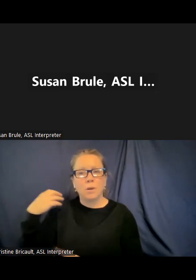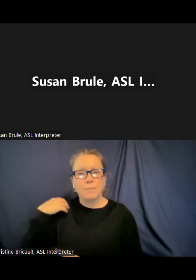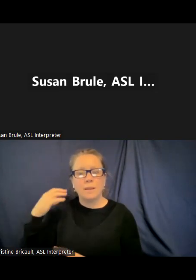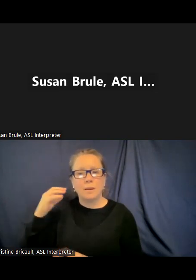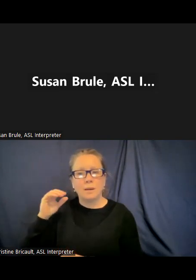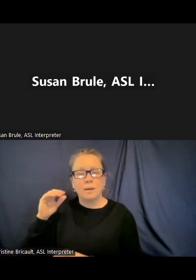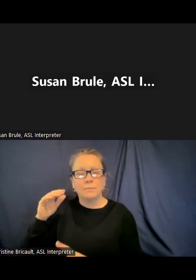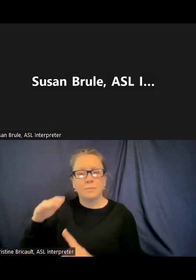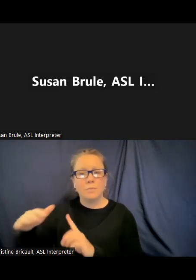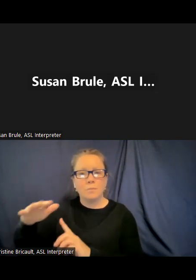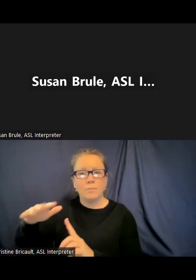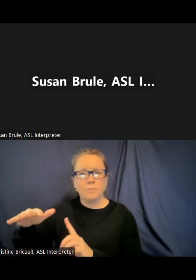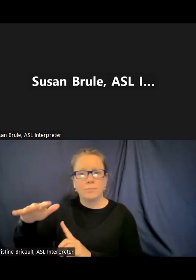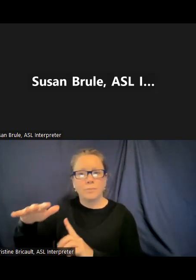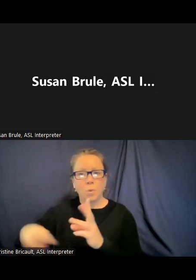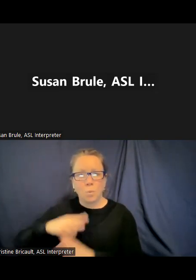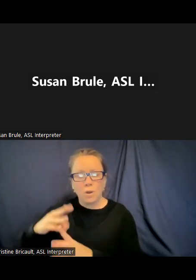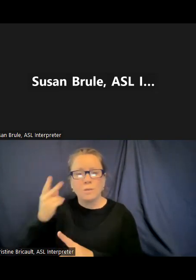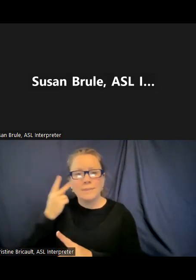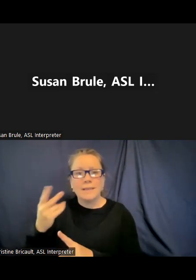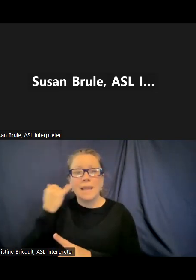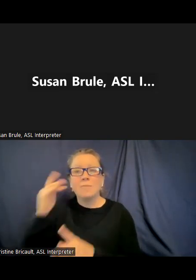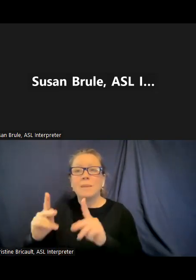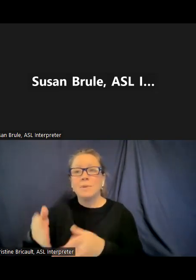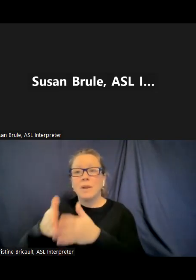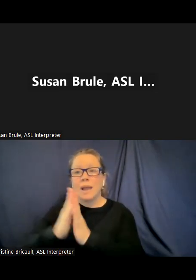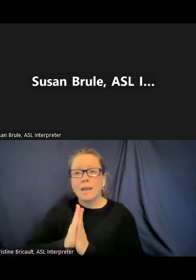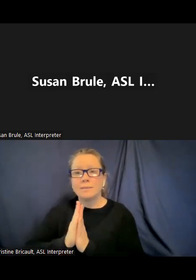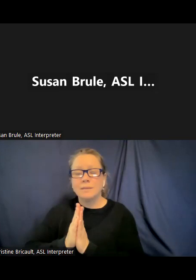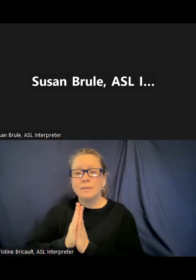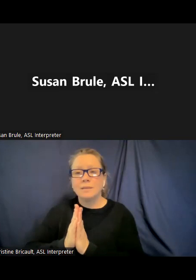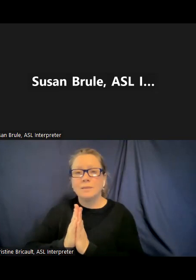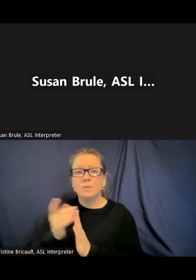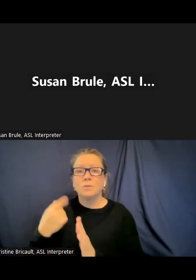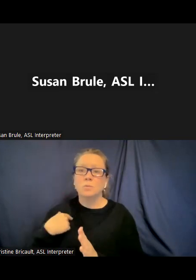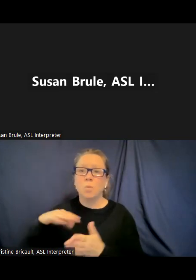lot when people are asking to waive an essential job function.